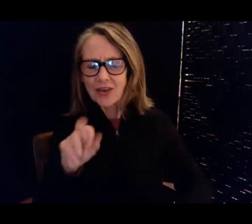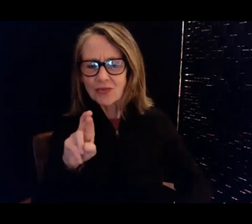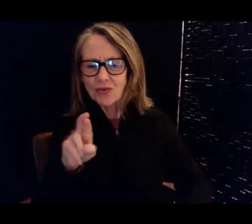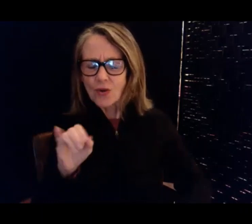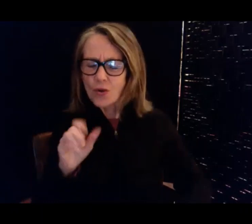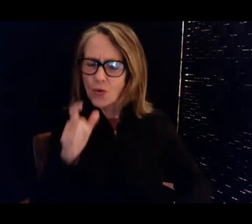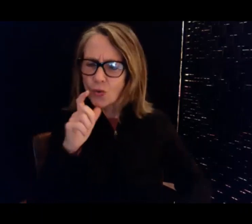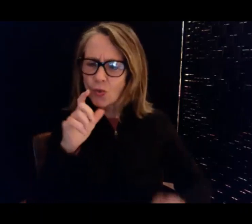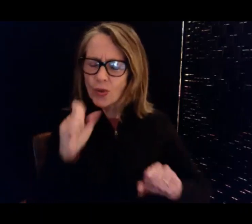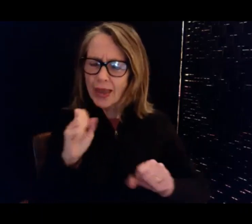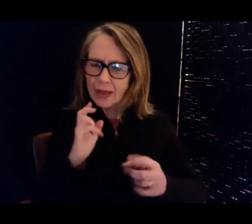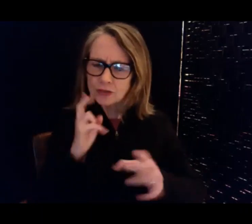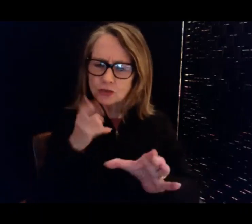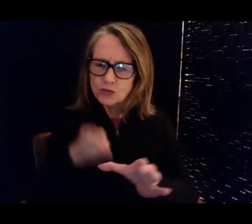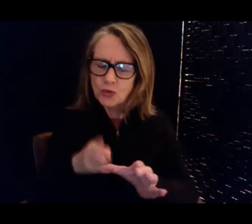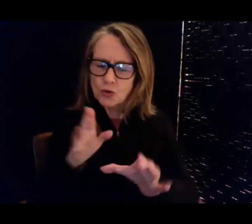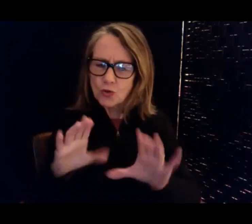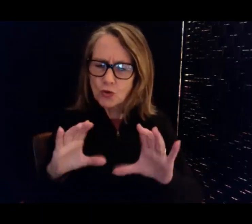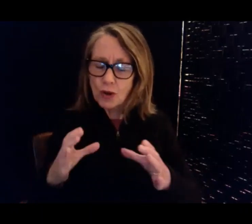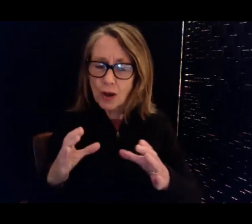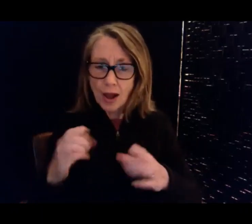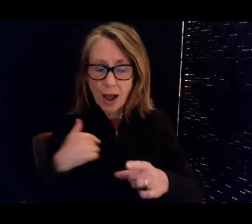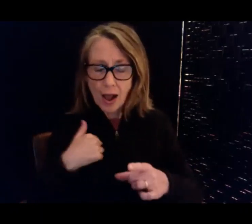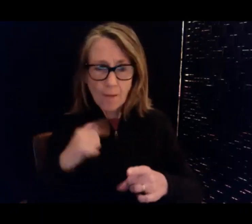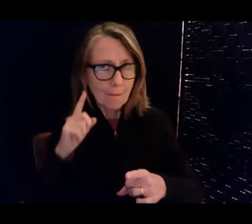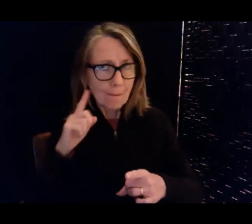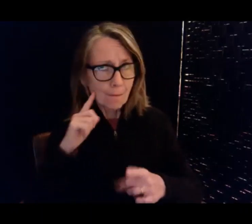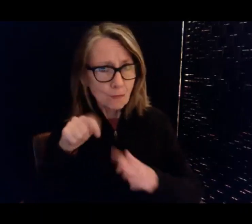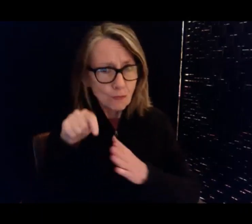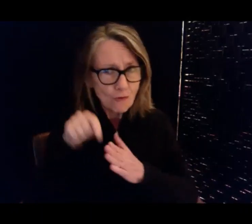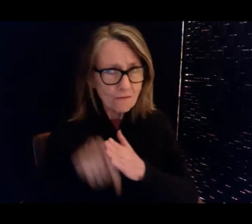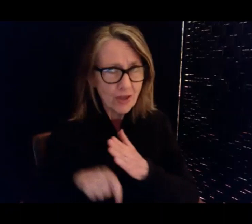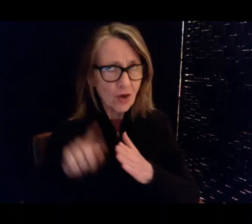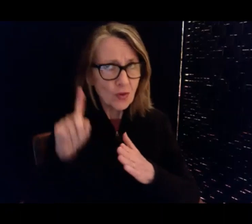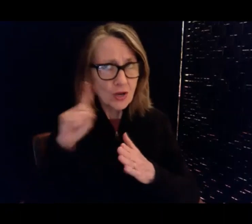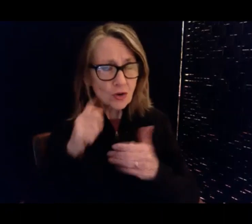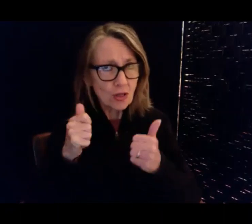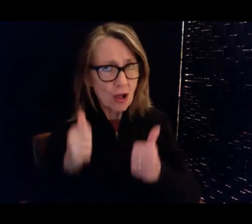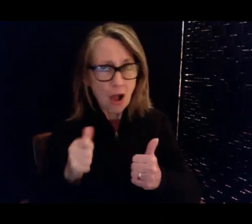Suppose I have profound hearing loss but don't use sign language will I still feel